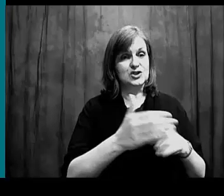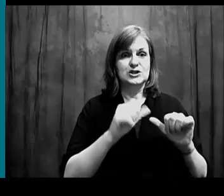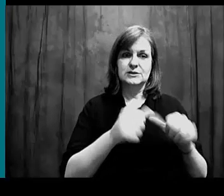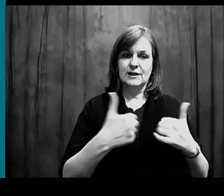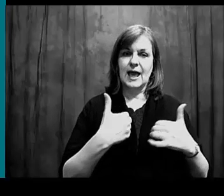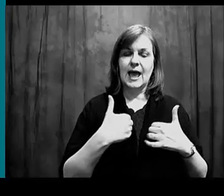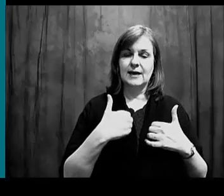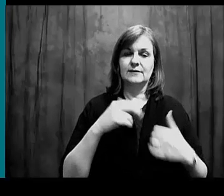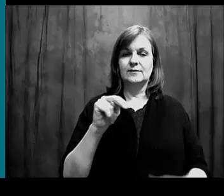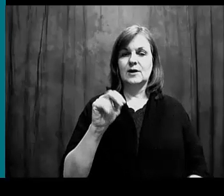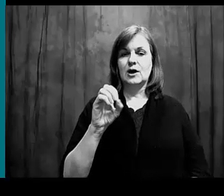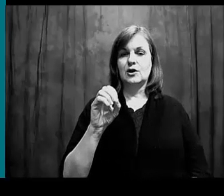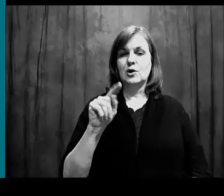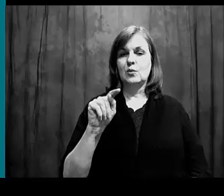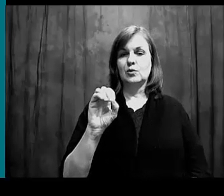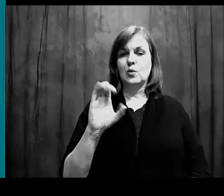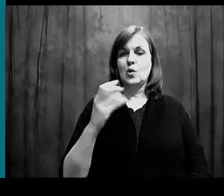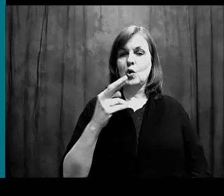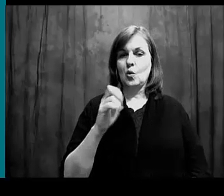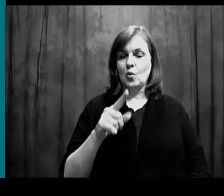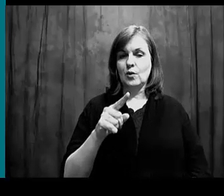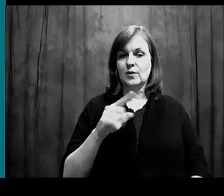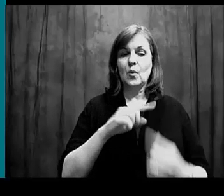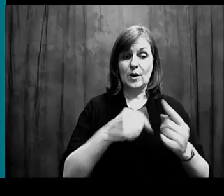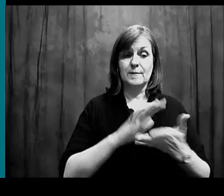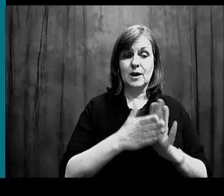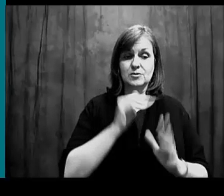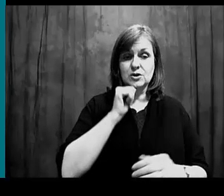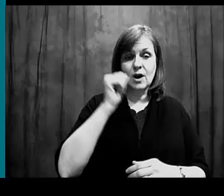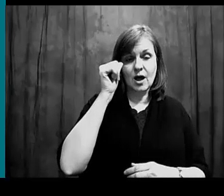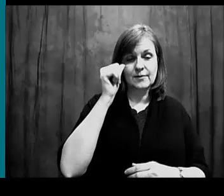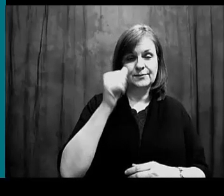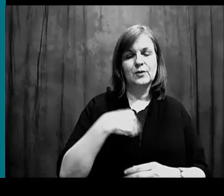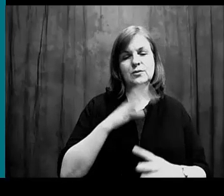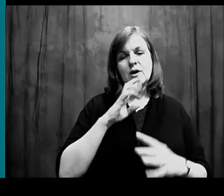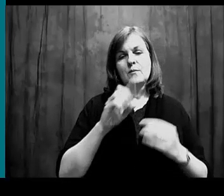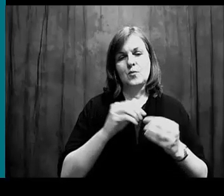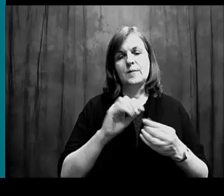look at that later when we look at animal kingdom but